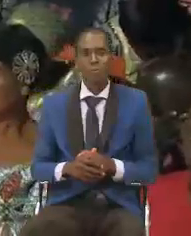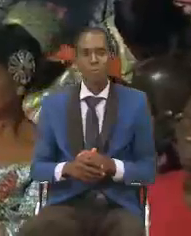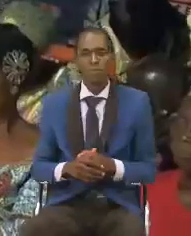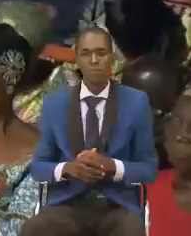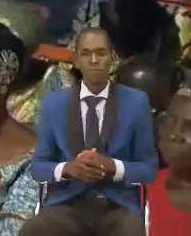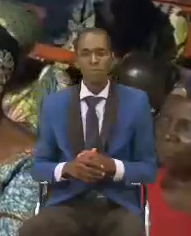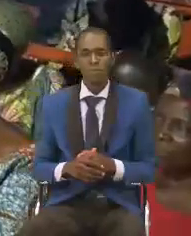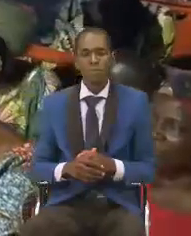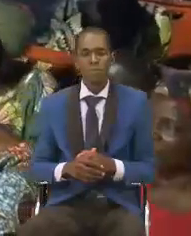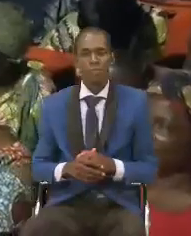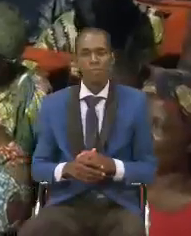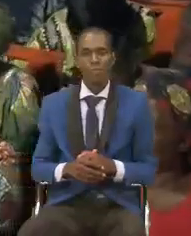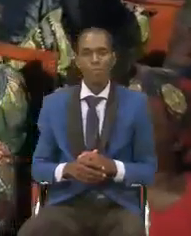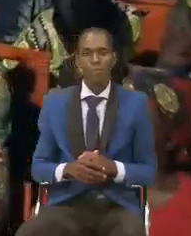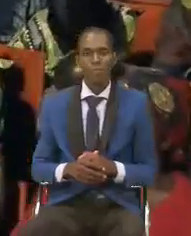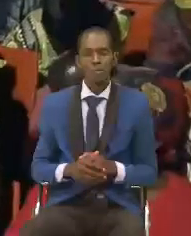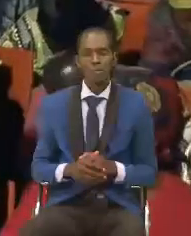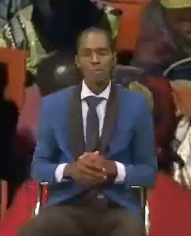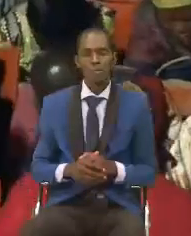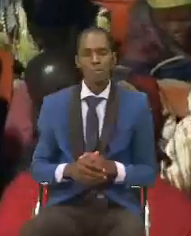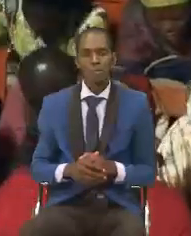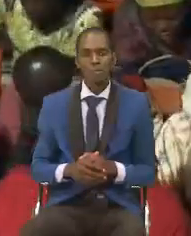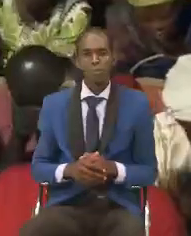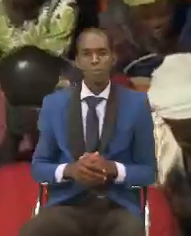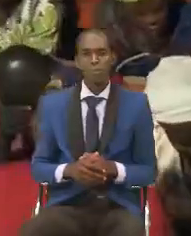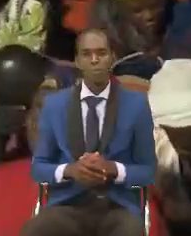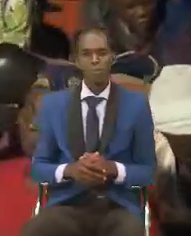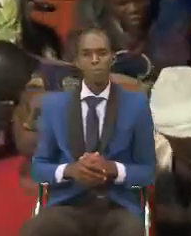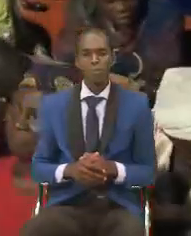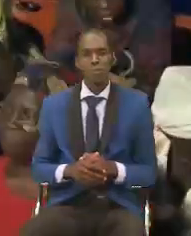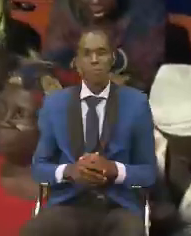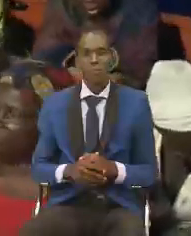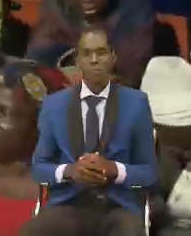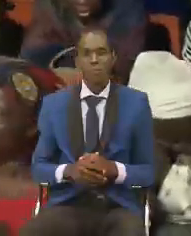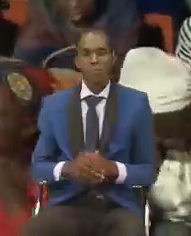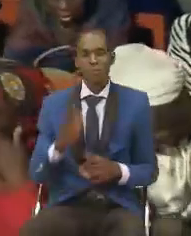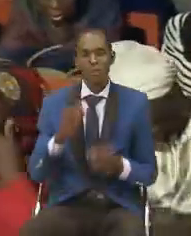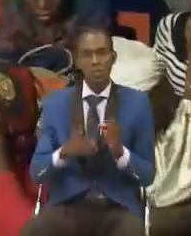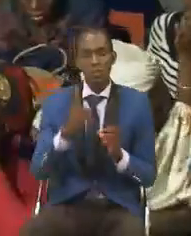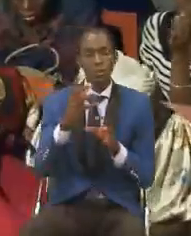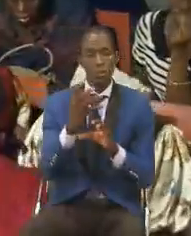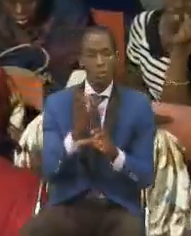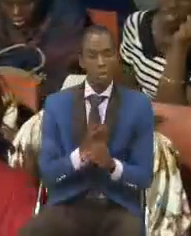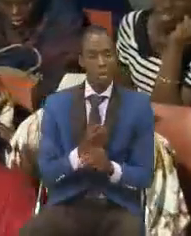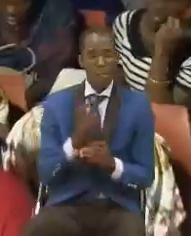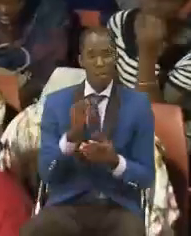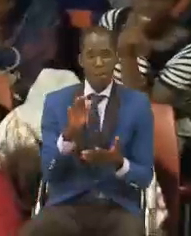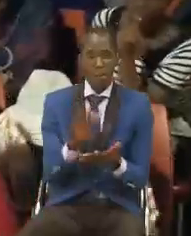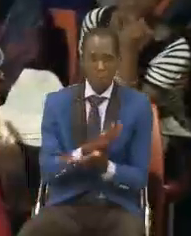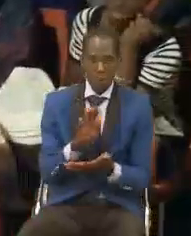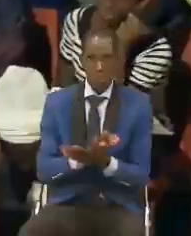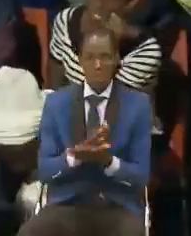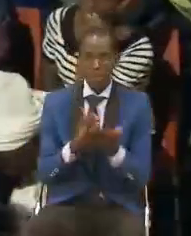wherever you are please fill it in capital letters block letters